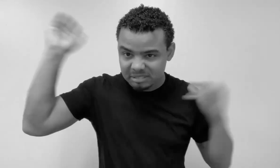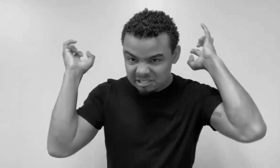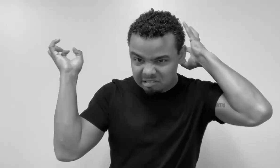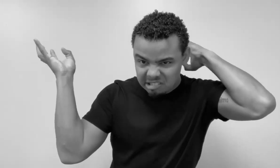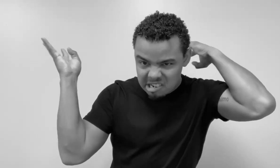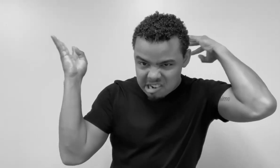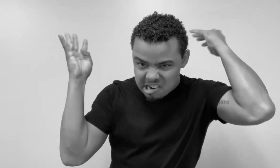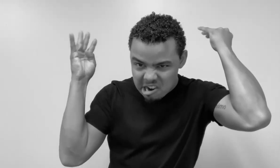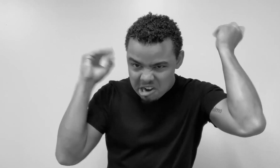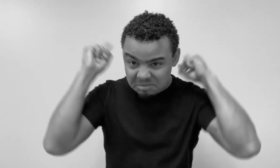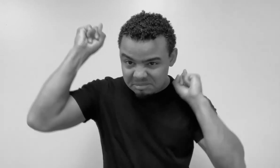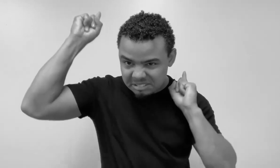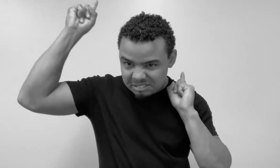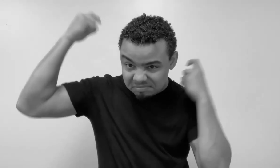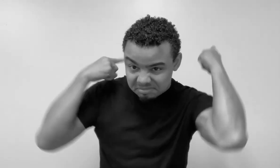its movement is unnatural, manipulative of time and space.